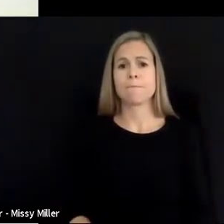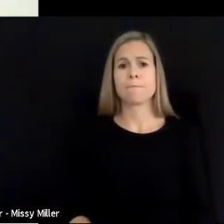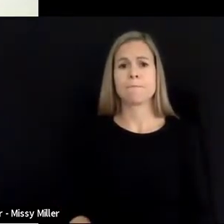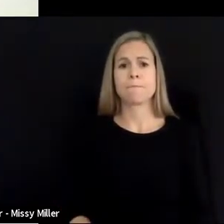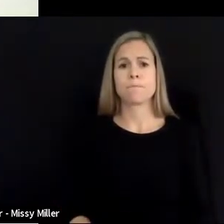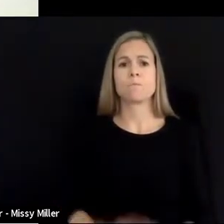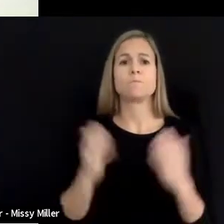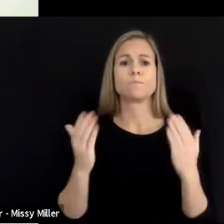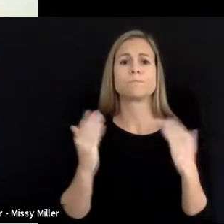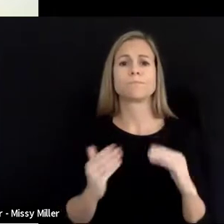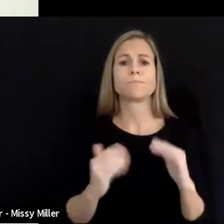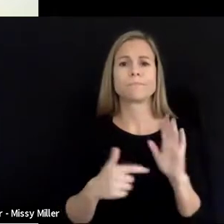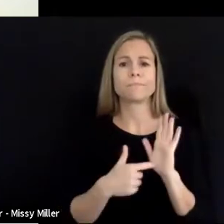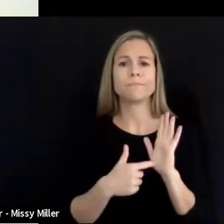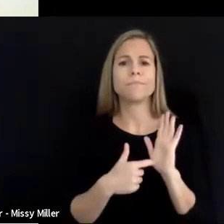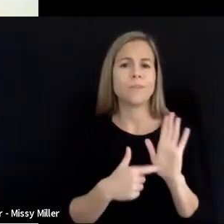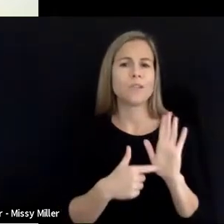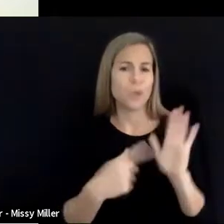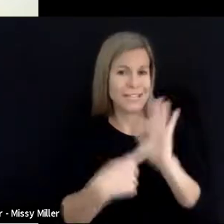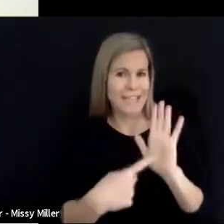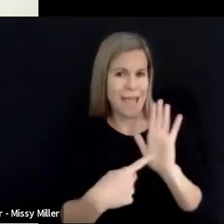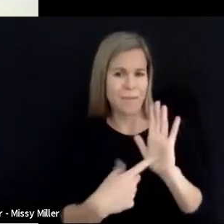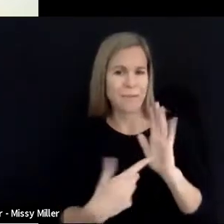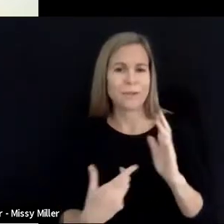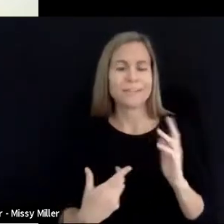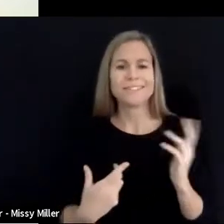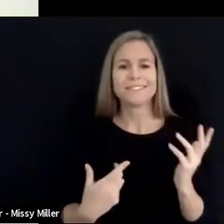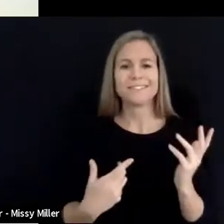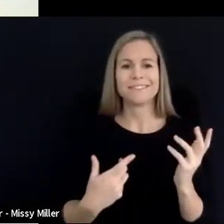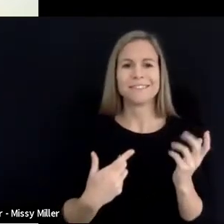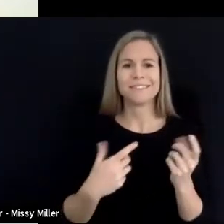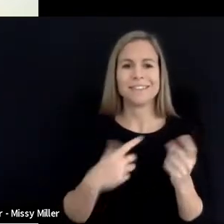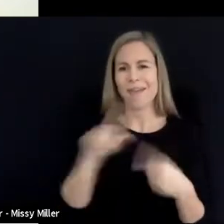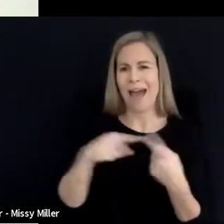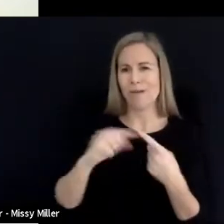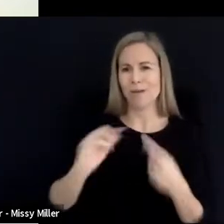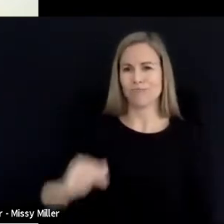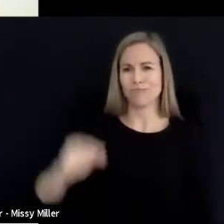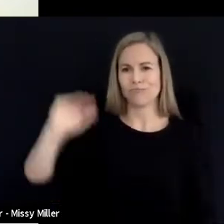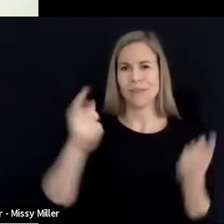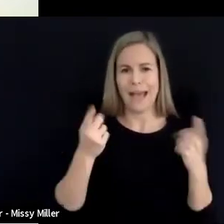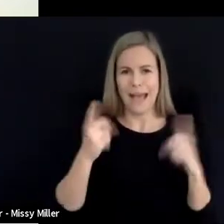So let me give you an example of how this operates a little bit. So this, I call it walking the floor with Jacobs.